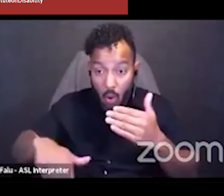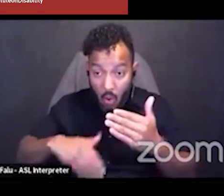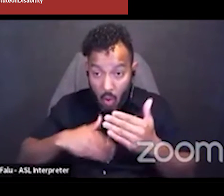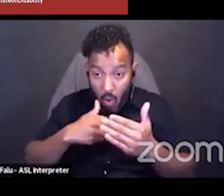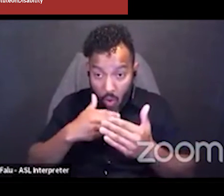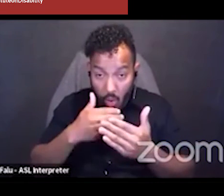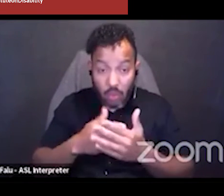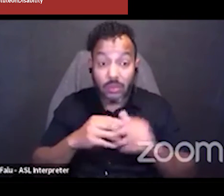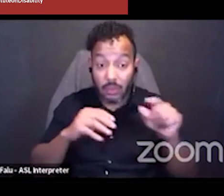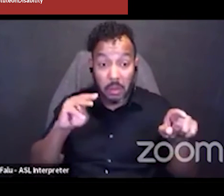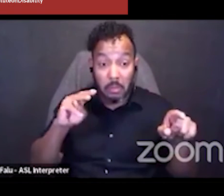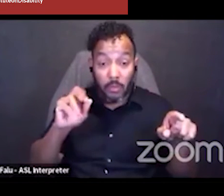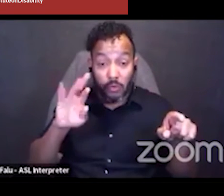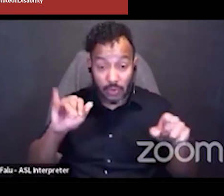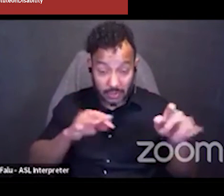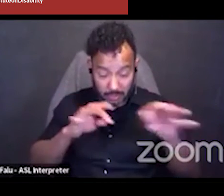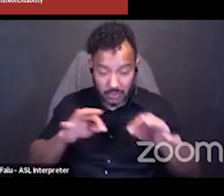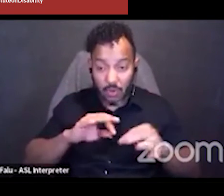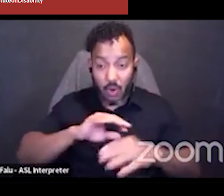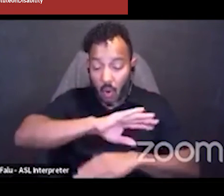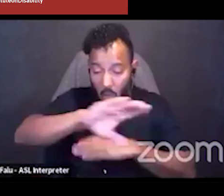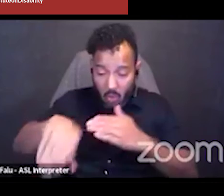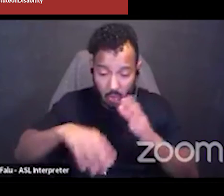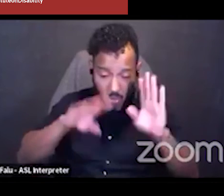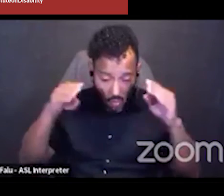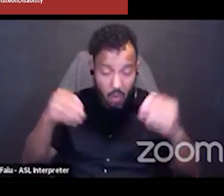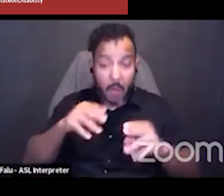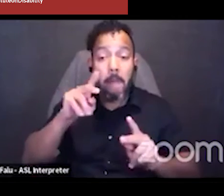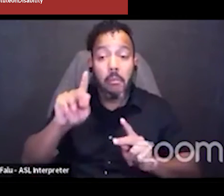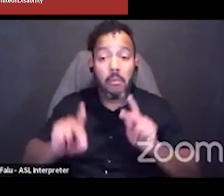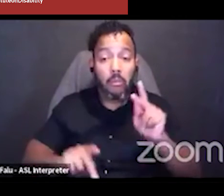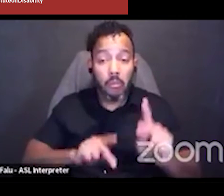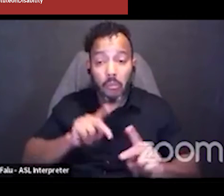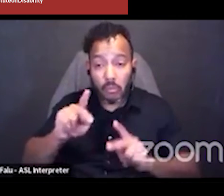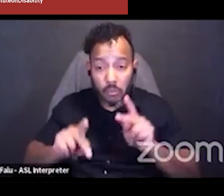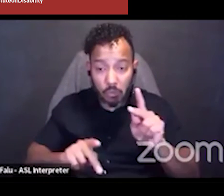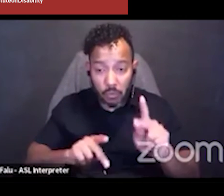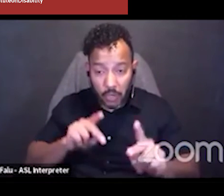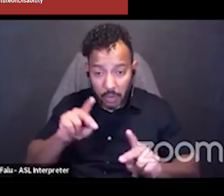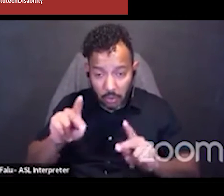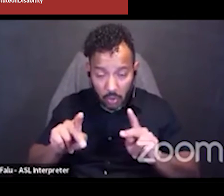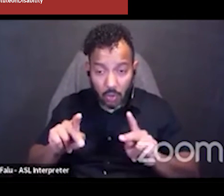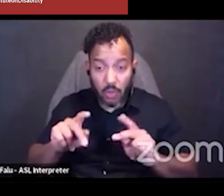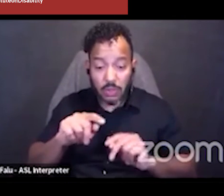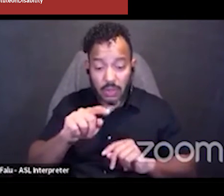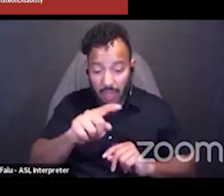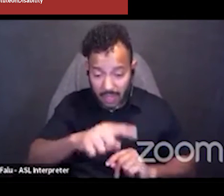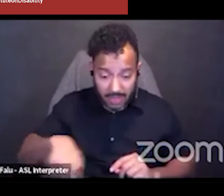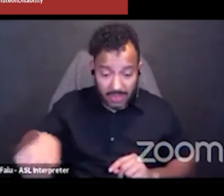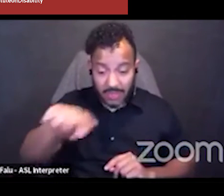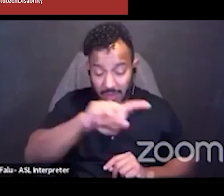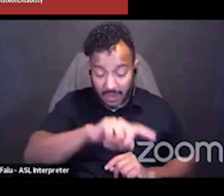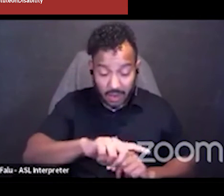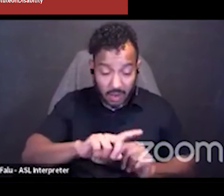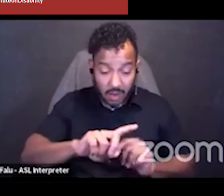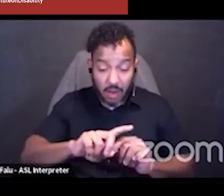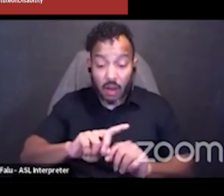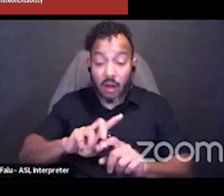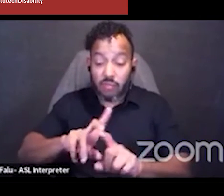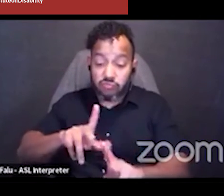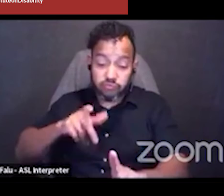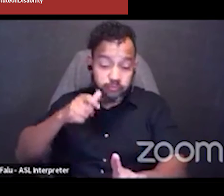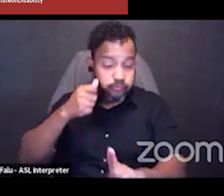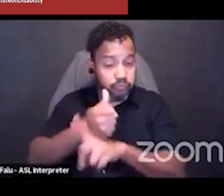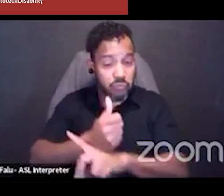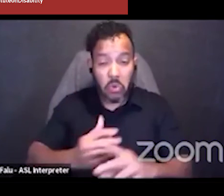saying earlier, people who are disproportionately impacted, mull I amly marginalized people